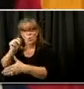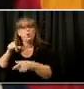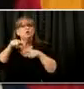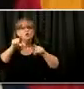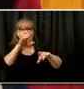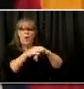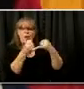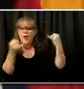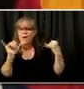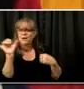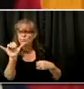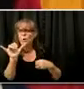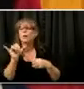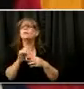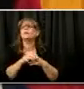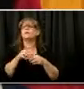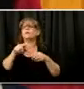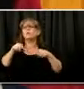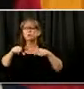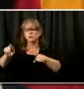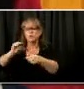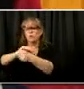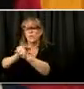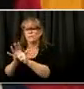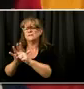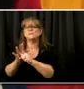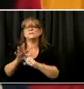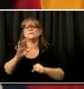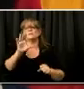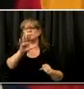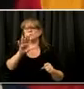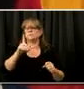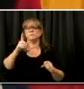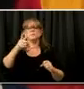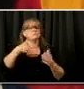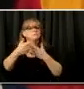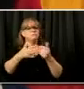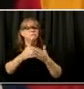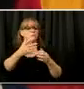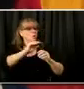needs or be it with a real crisis moments in their lives we're responding to the needs of those kids